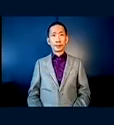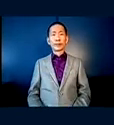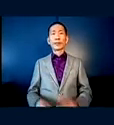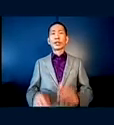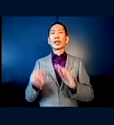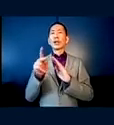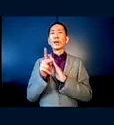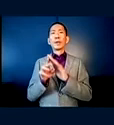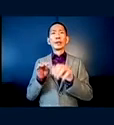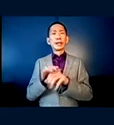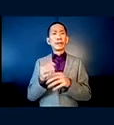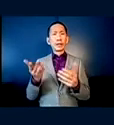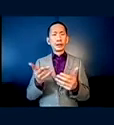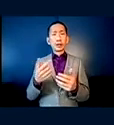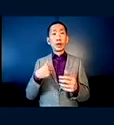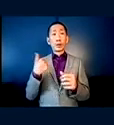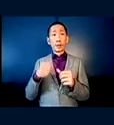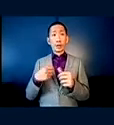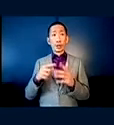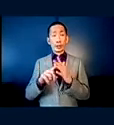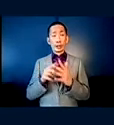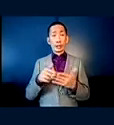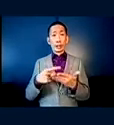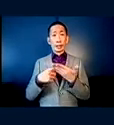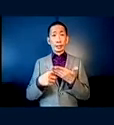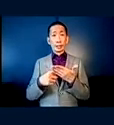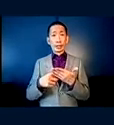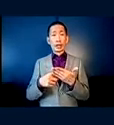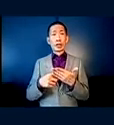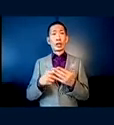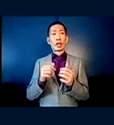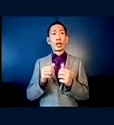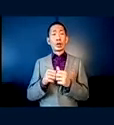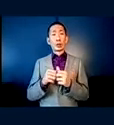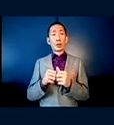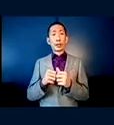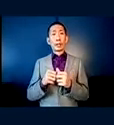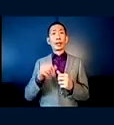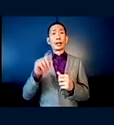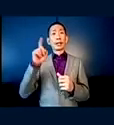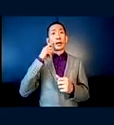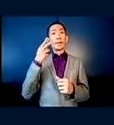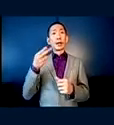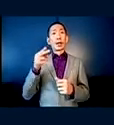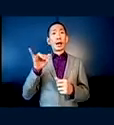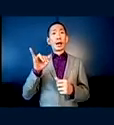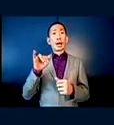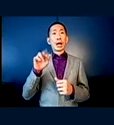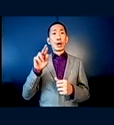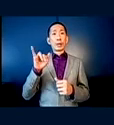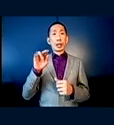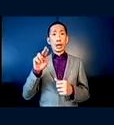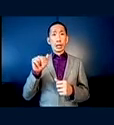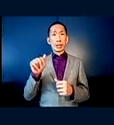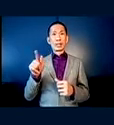SO WHAT'S THE POLICY ADVICE? REMEMBER WE STARTED THIS DISCUSSION, THEY HAD LITTLE